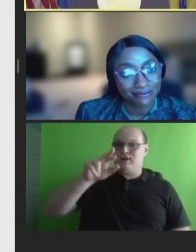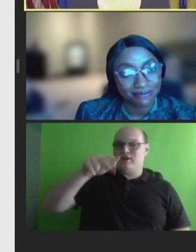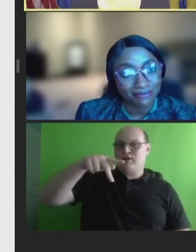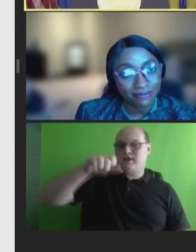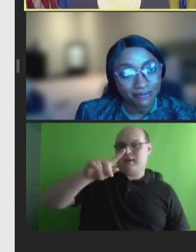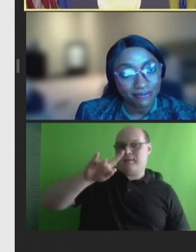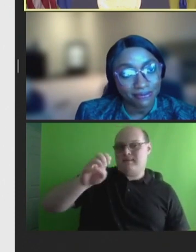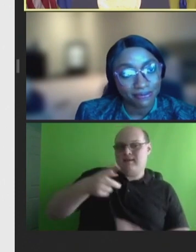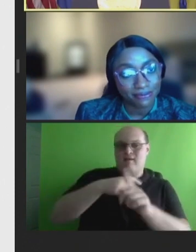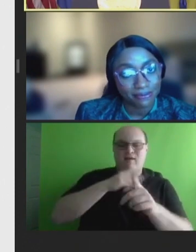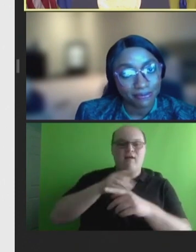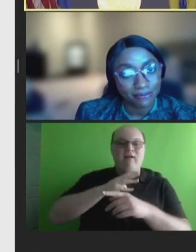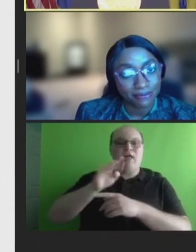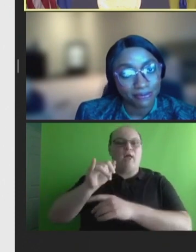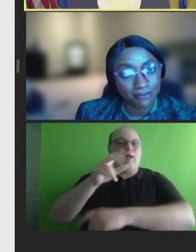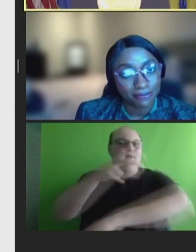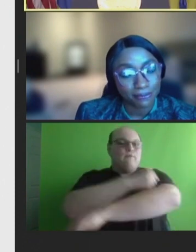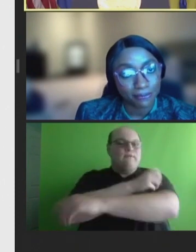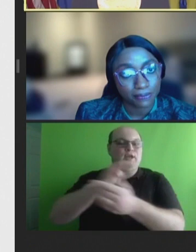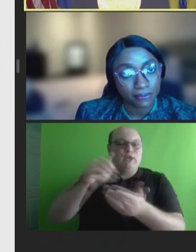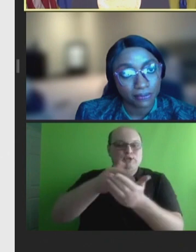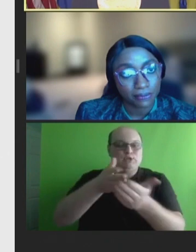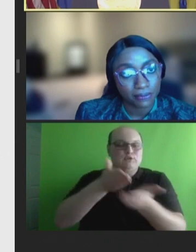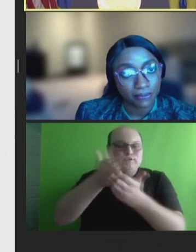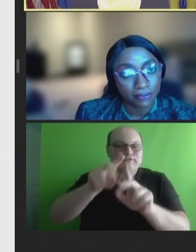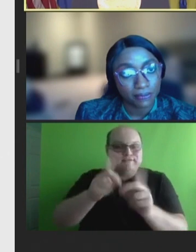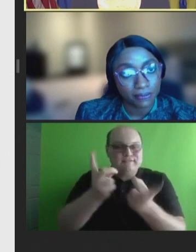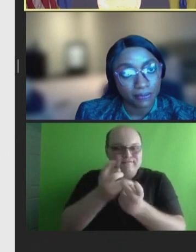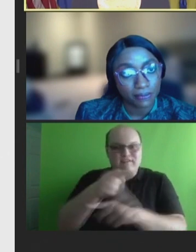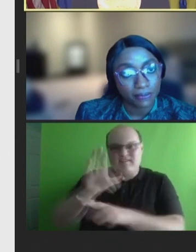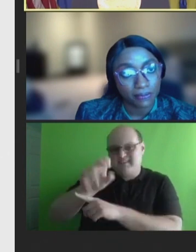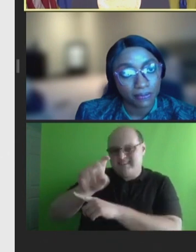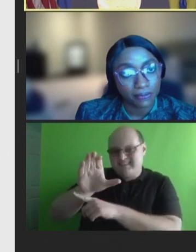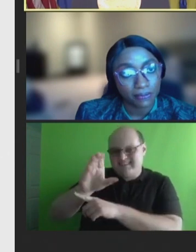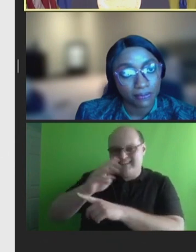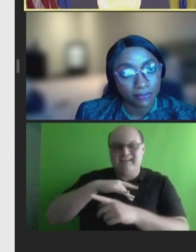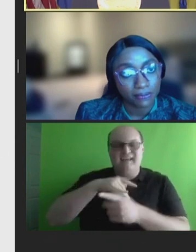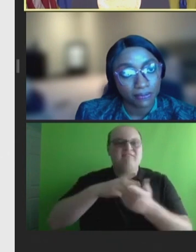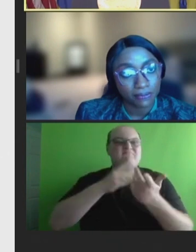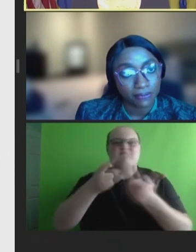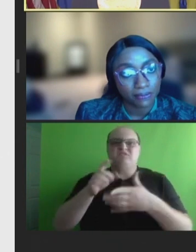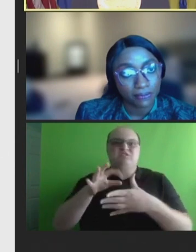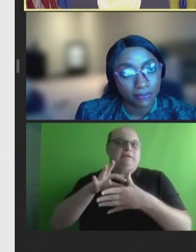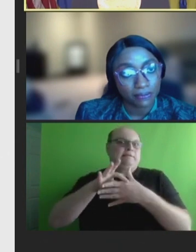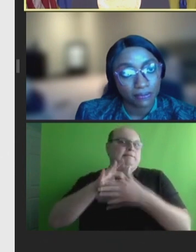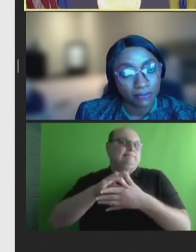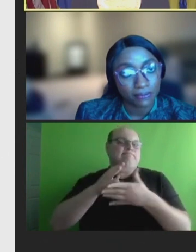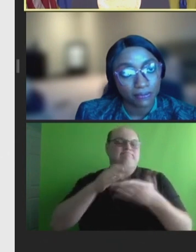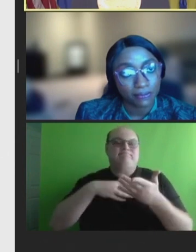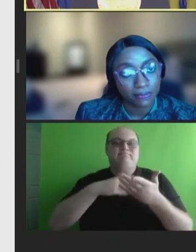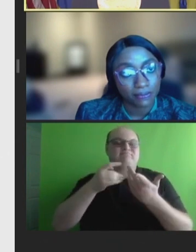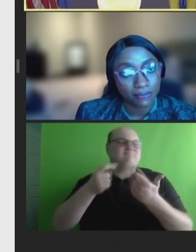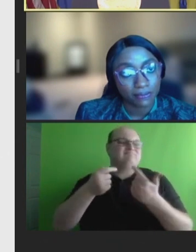Division at CDC. And just to sort of provide a context of where I work,